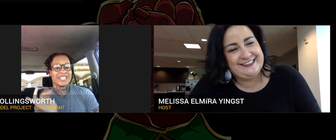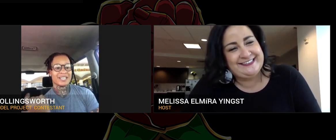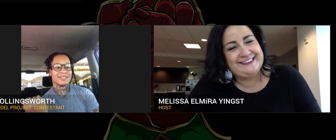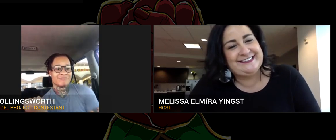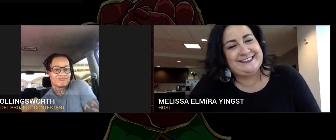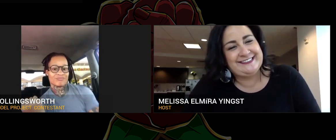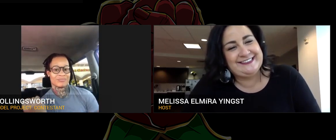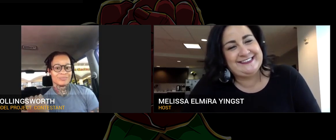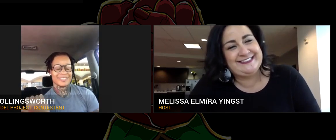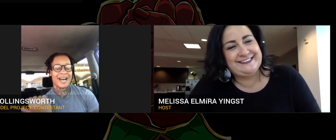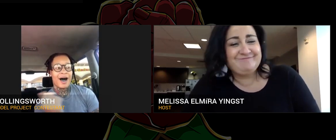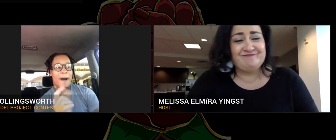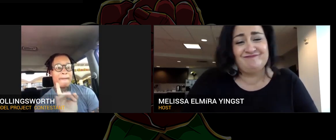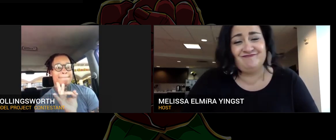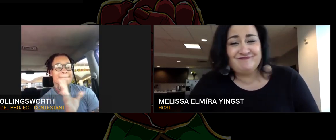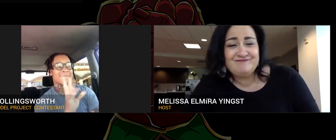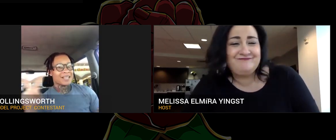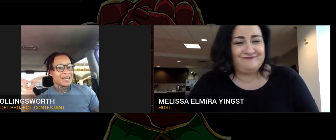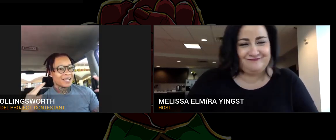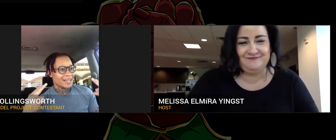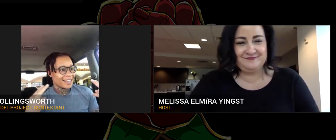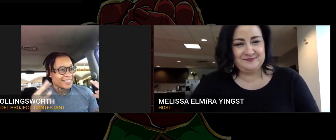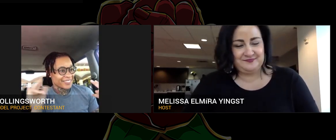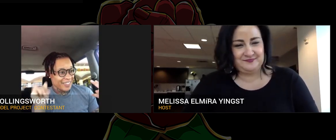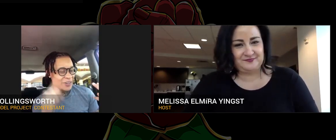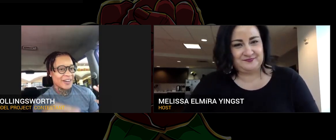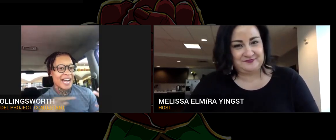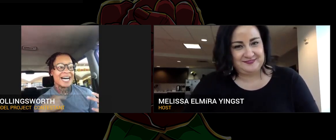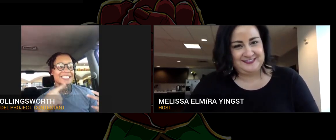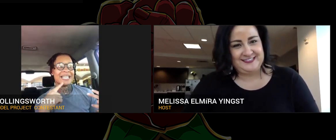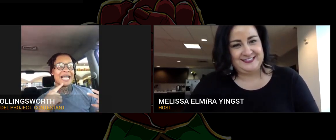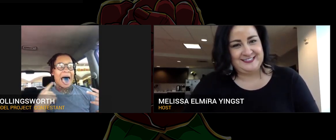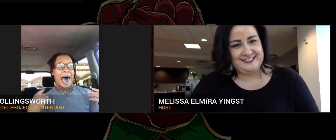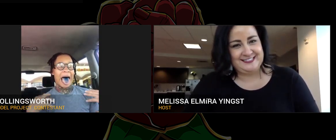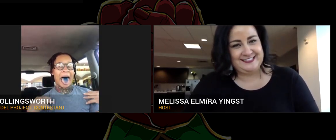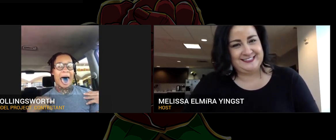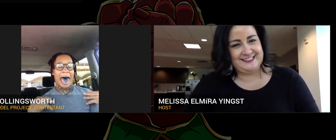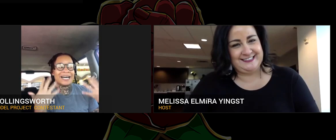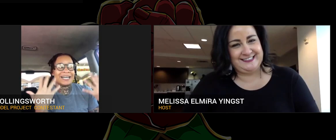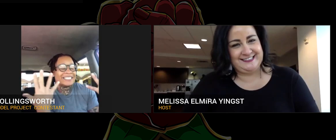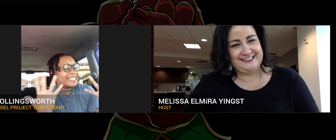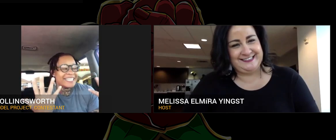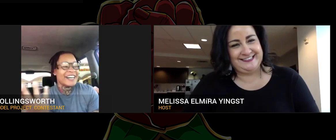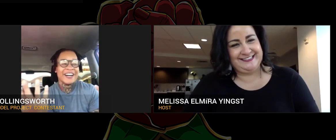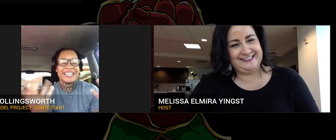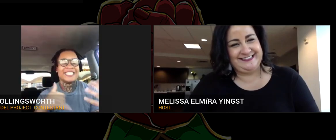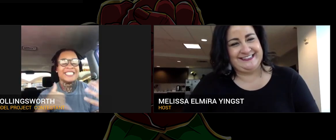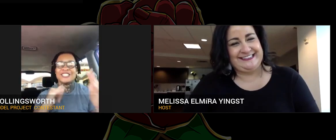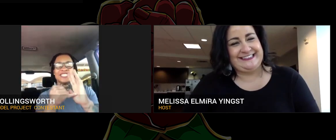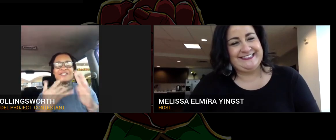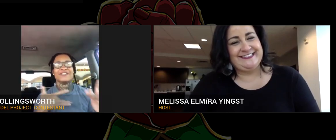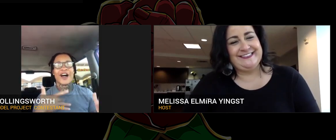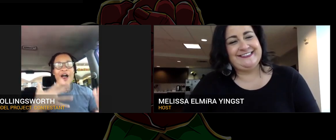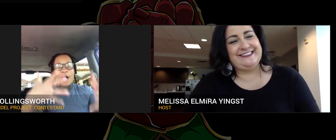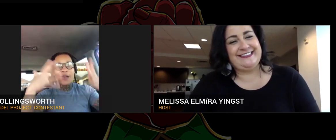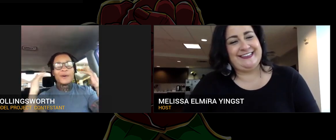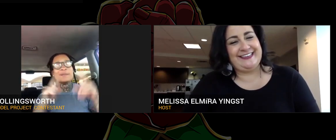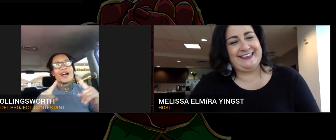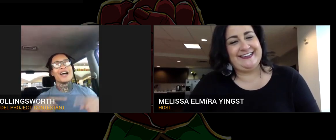Like I don't give a crap. They all looked at me like that's you? I was like, Ahh." But you know, it just felt overwhelming.